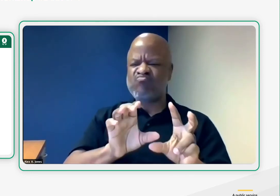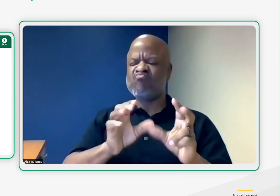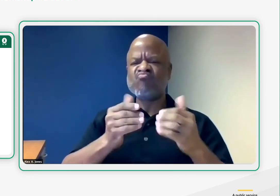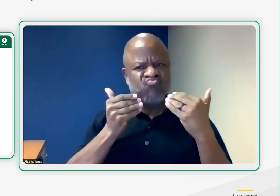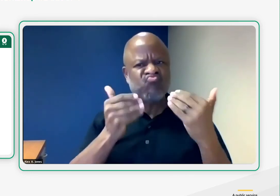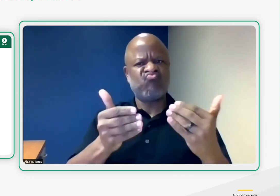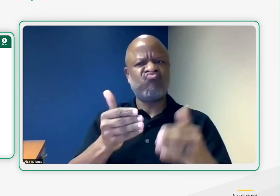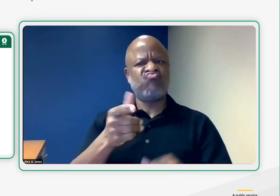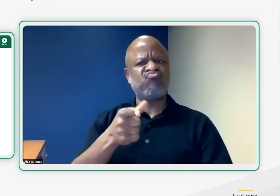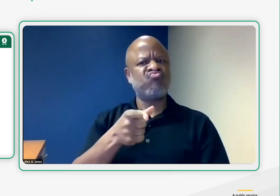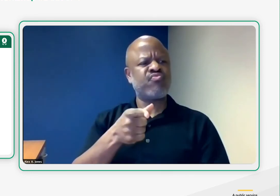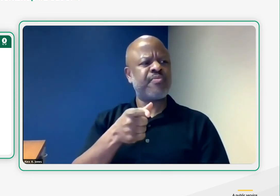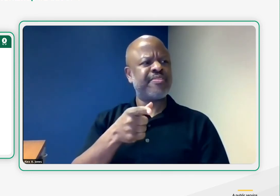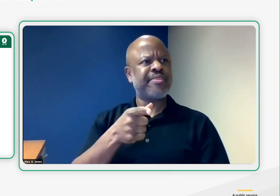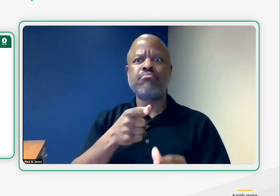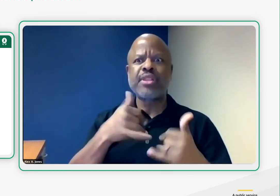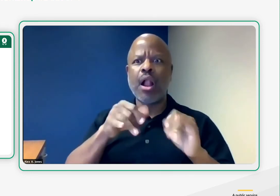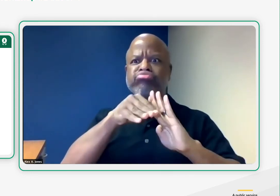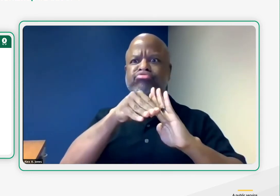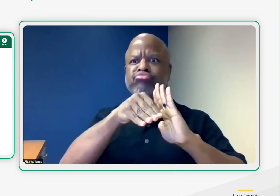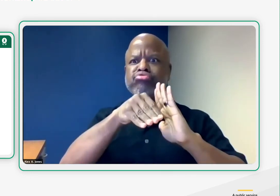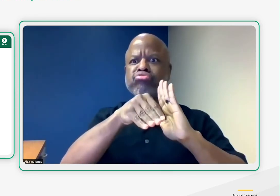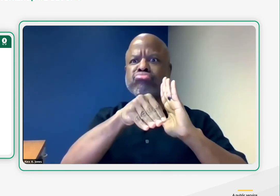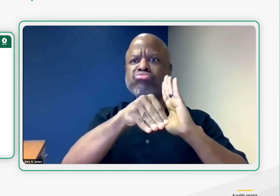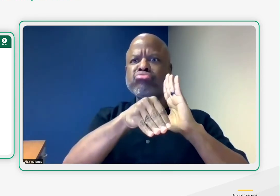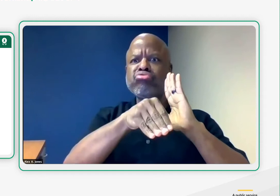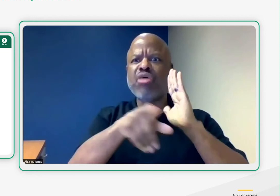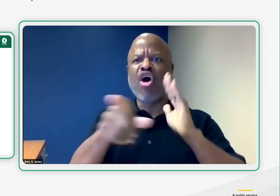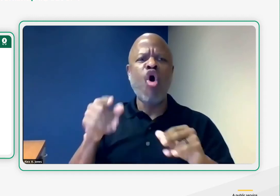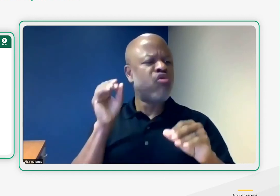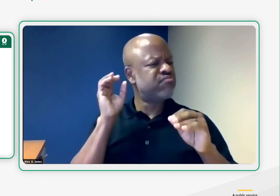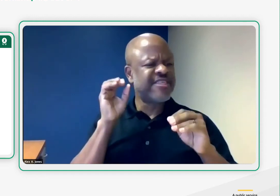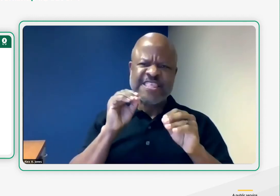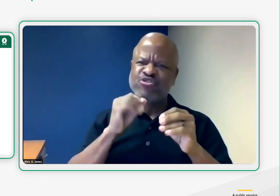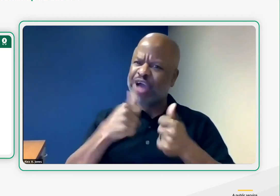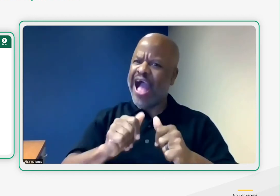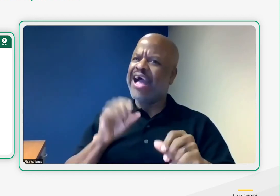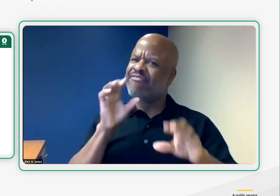But, in terms of going into investing in a house that has lower value,